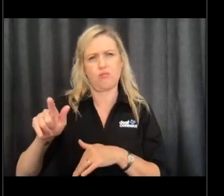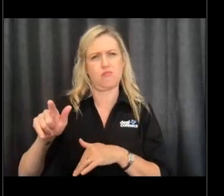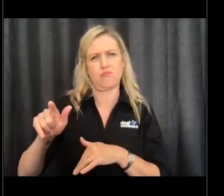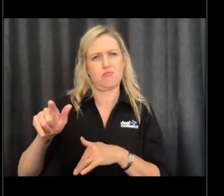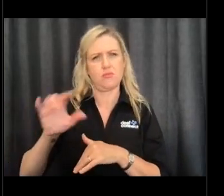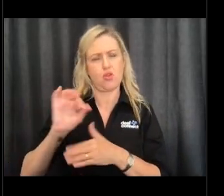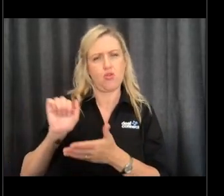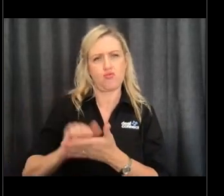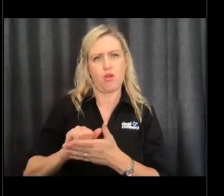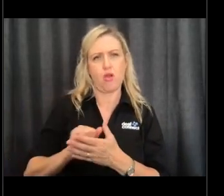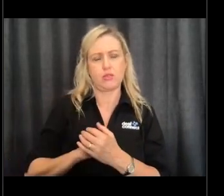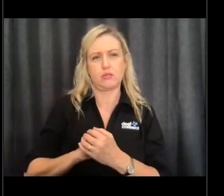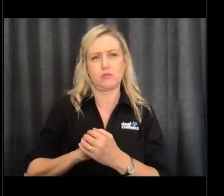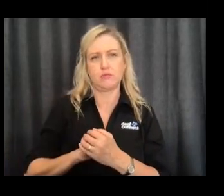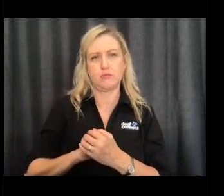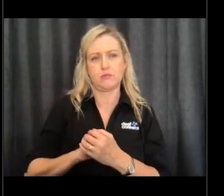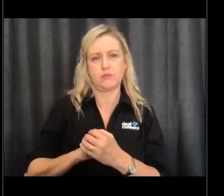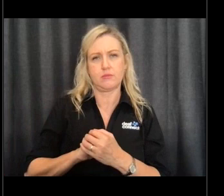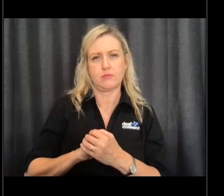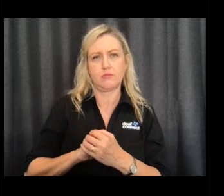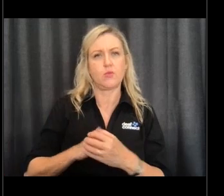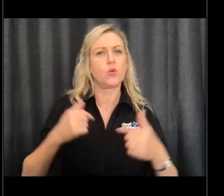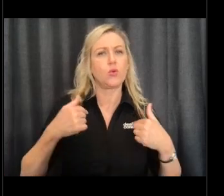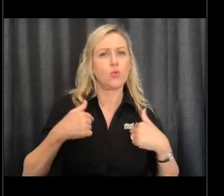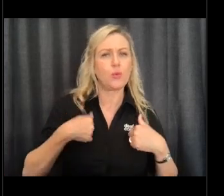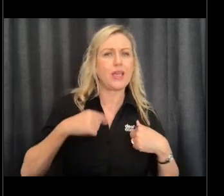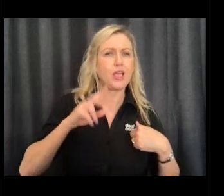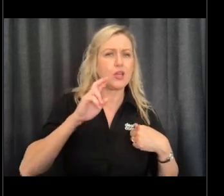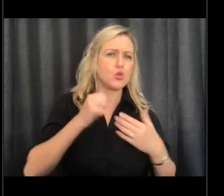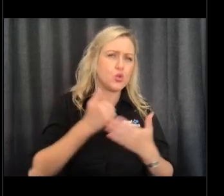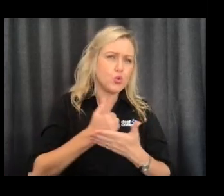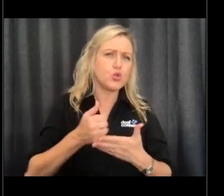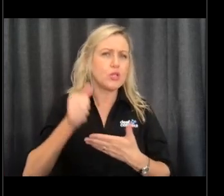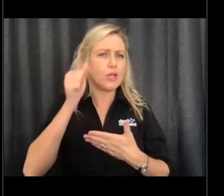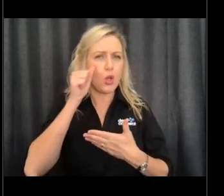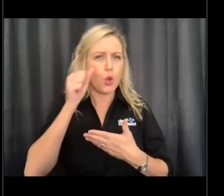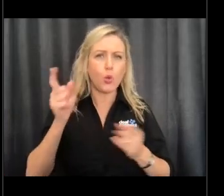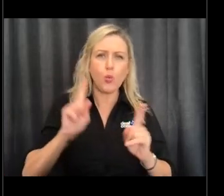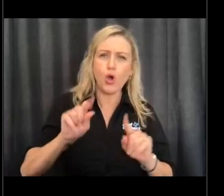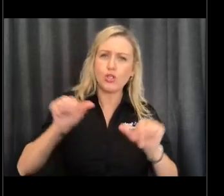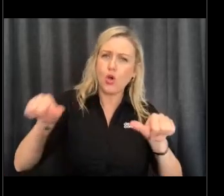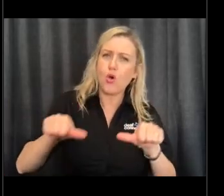antenna about what's okay and what's not. Yep.